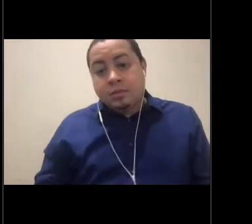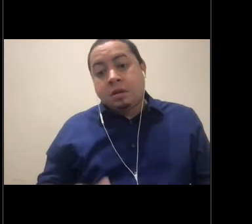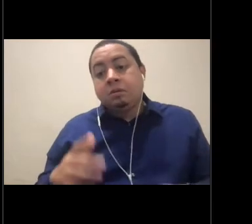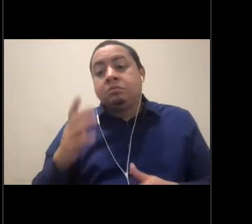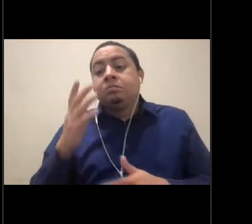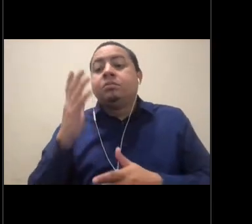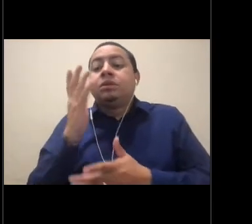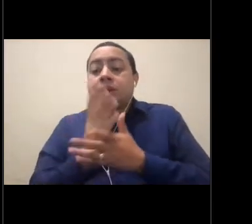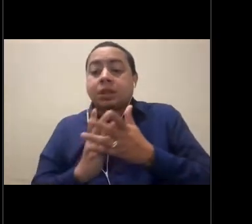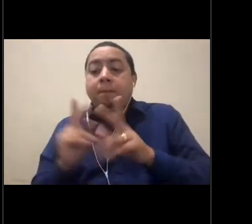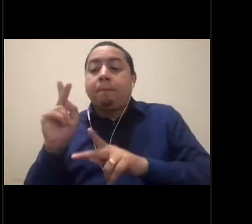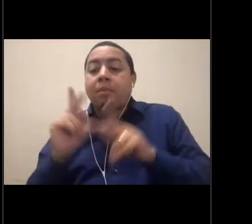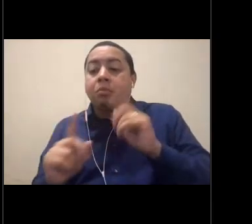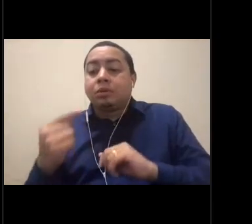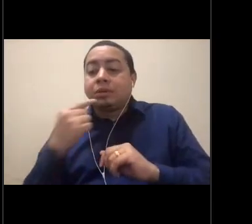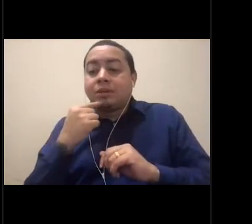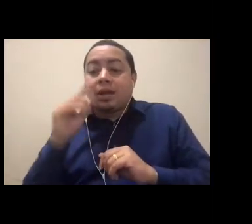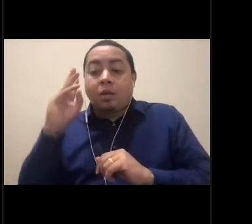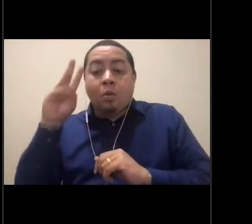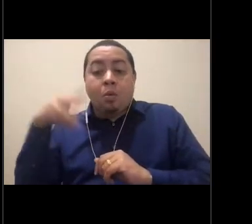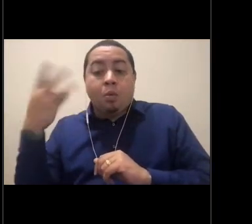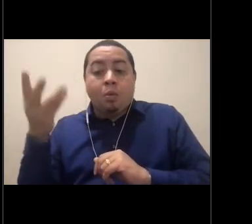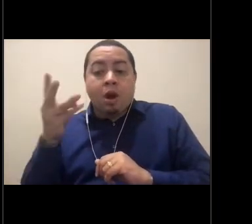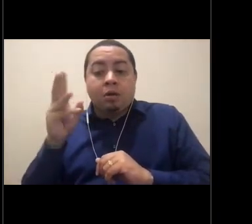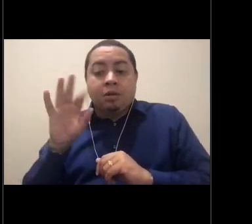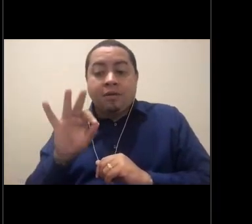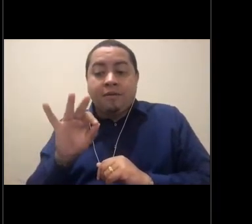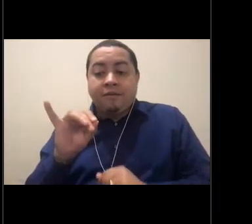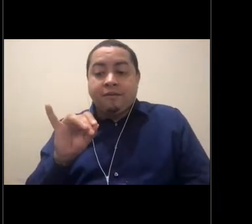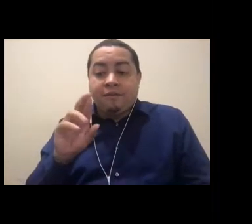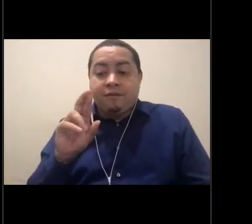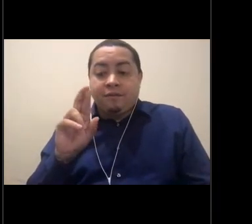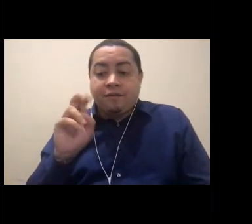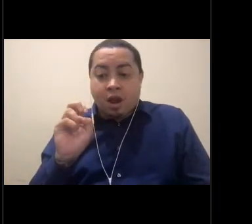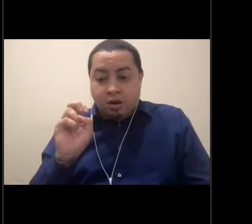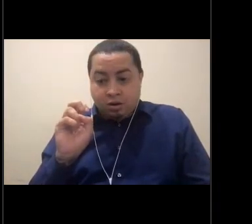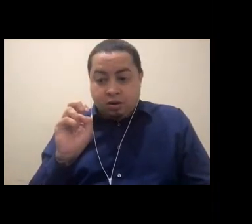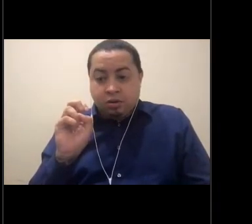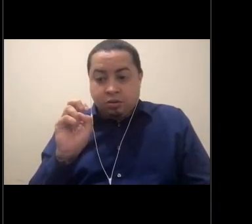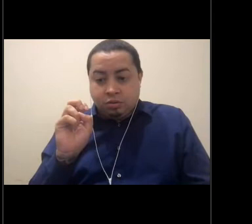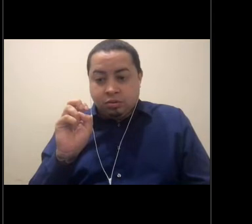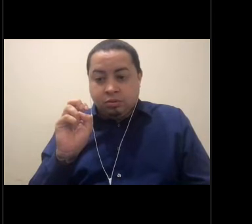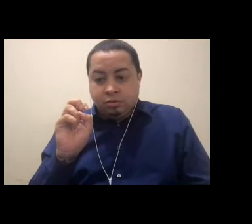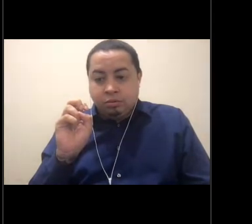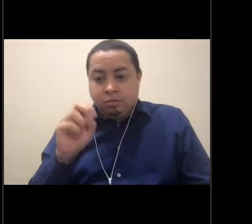Let's see, wow, well, I can almost... They're coming in so fast,